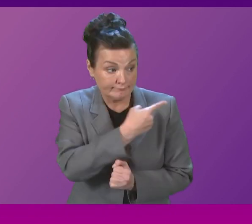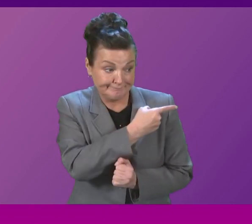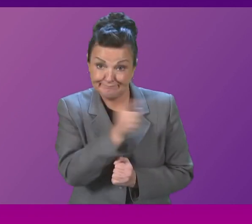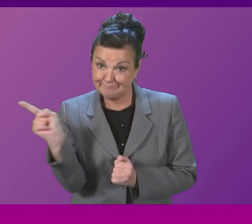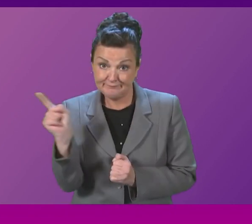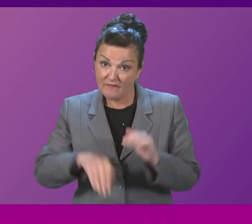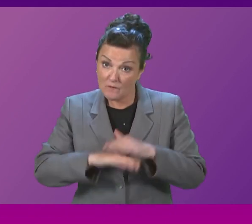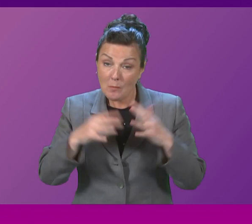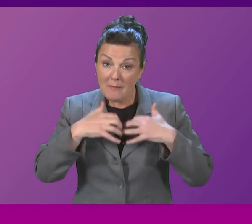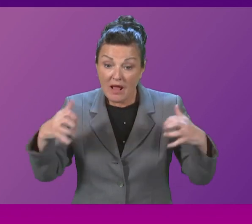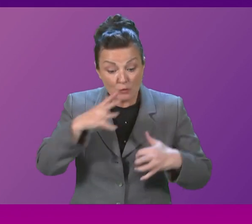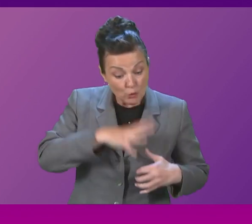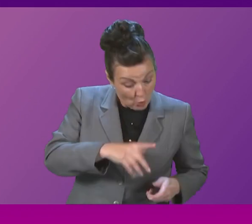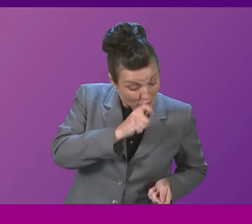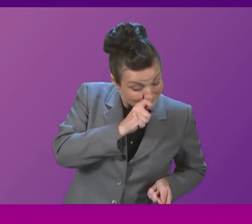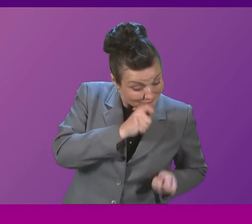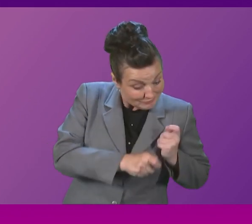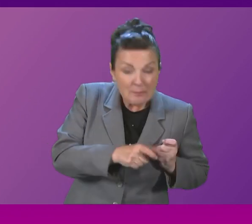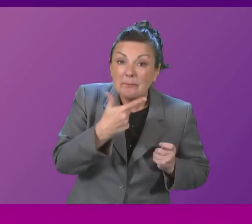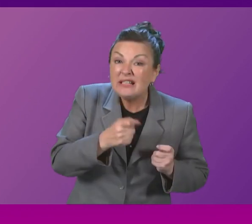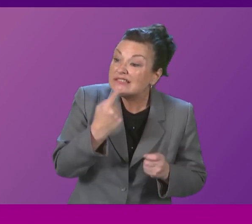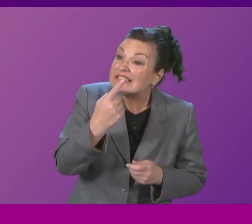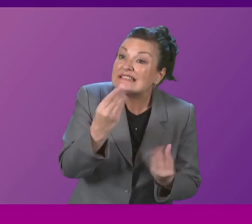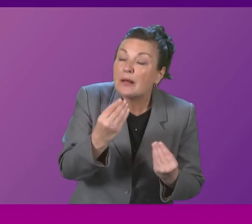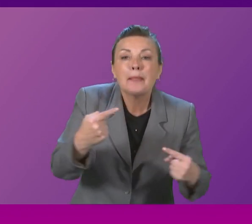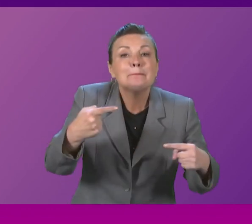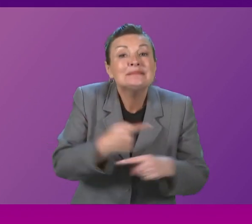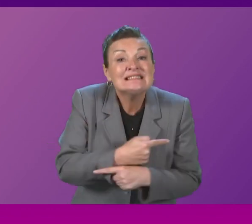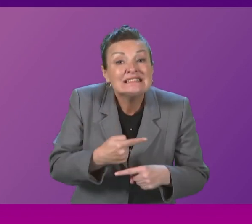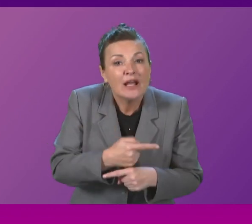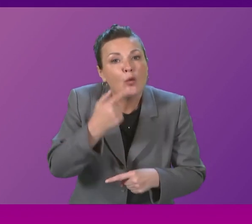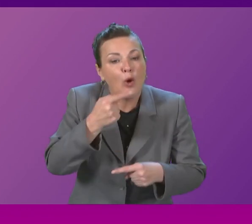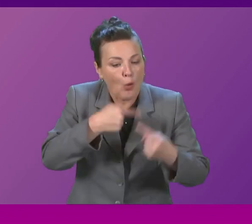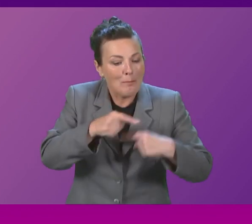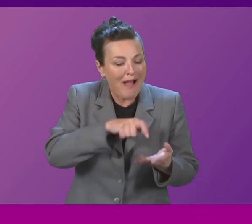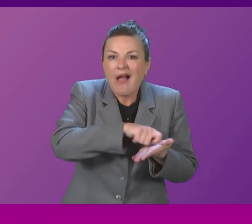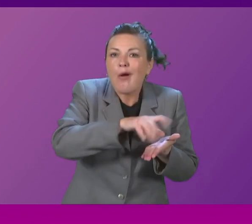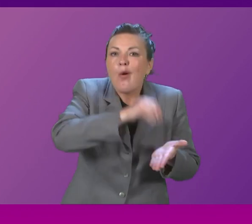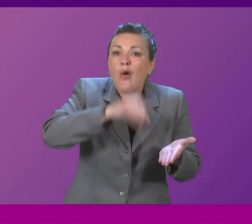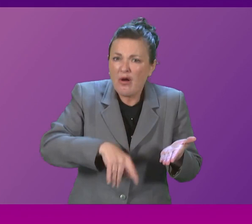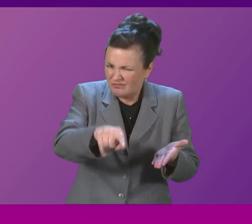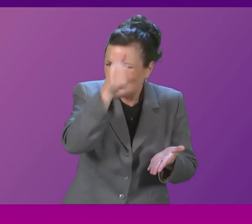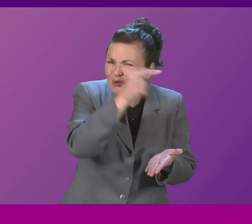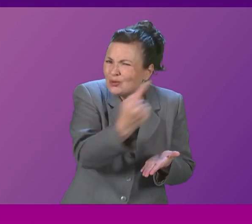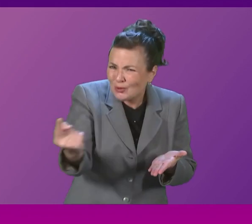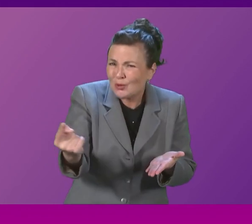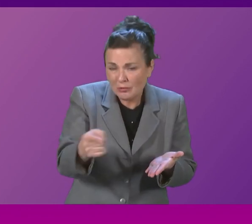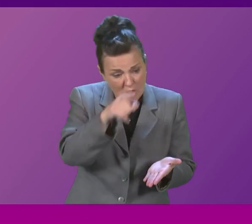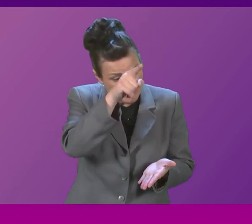The corrections mechanism exists, and I am sure that members understand what it is. Mr Cole-Hamilton has made his points on the record.